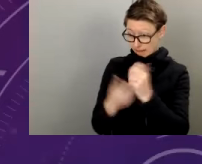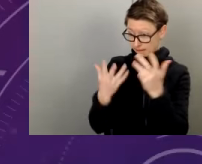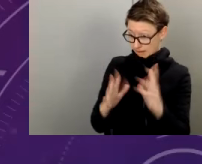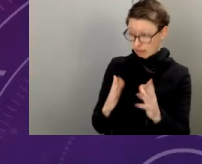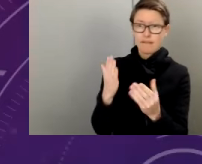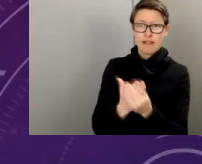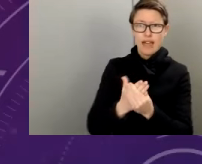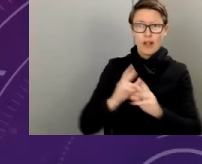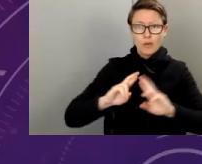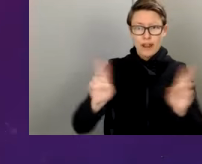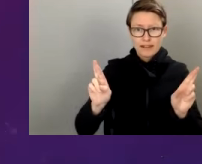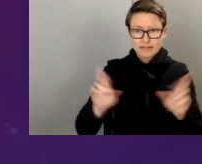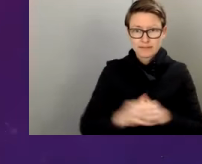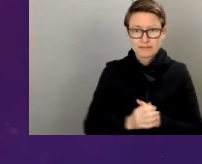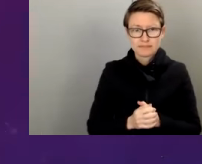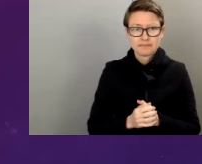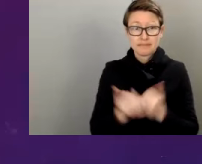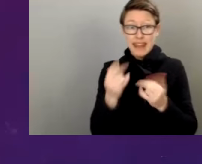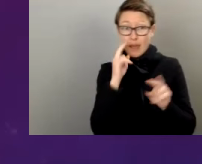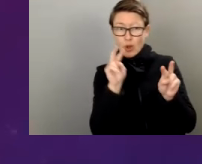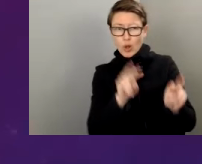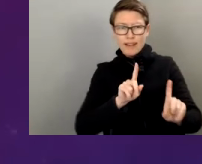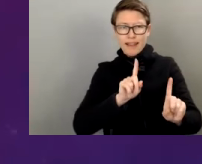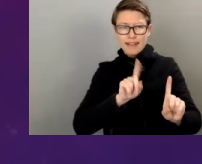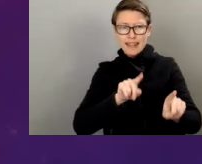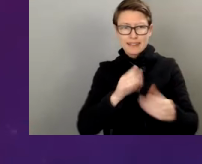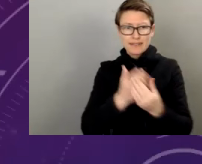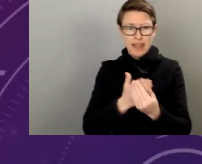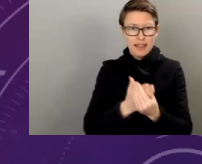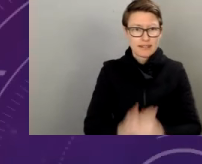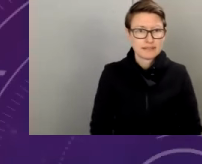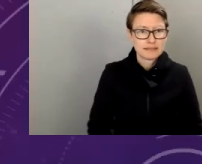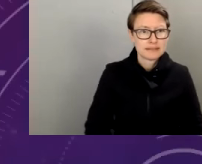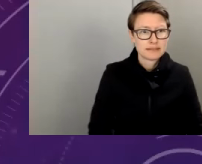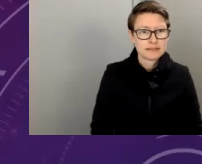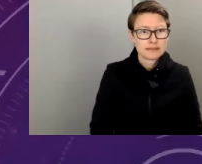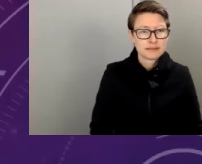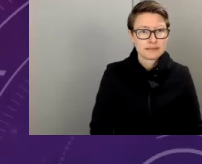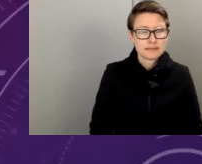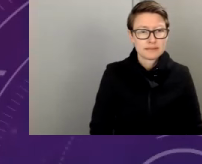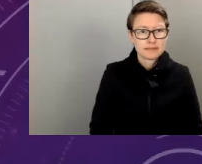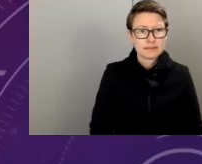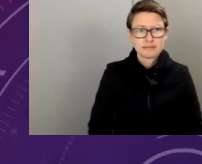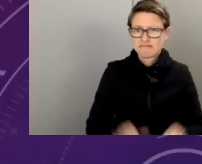So let's go look at the attendance file. It's the same thing on our computers.